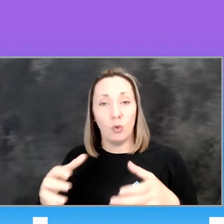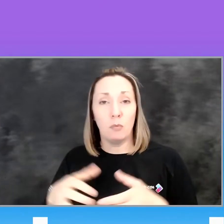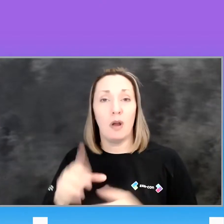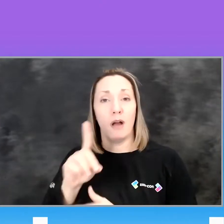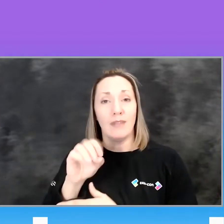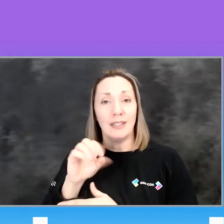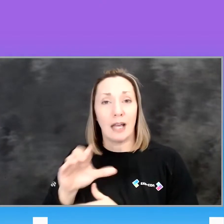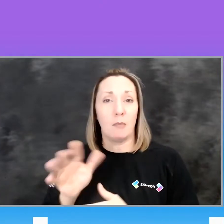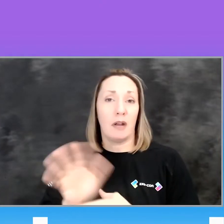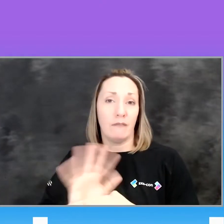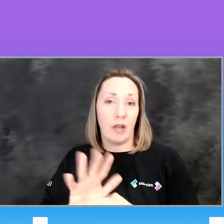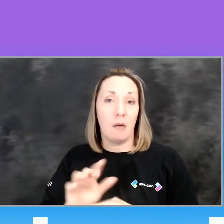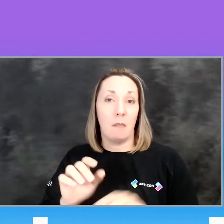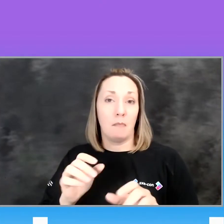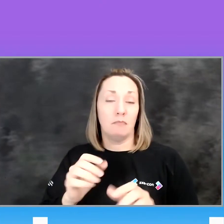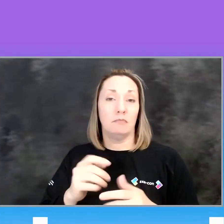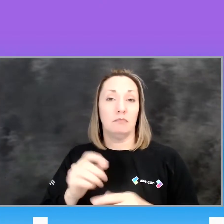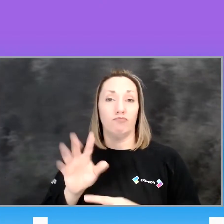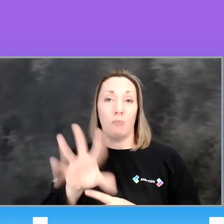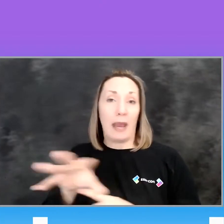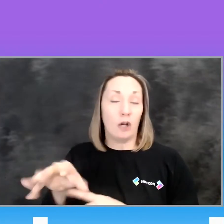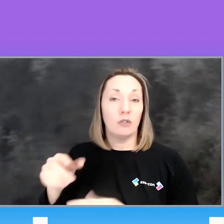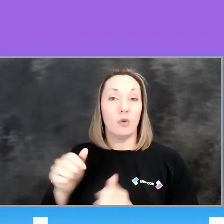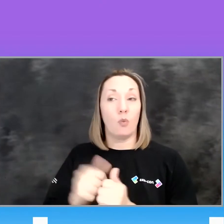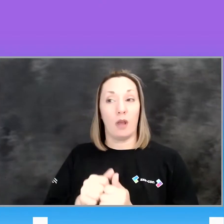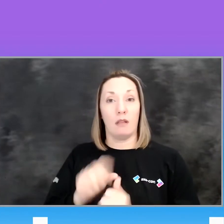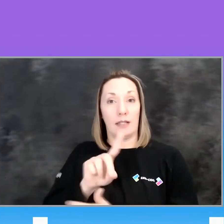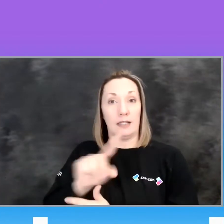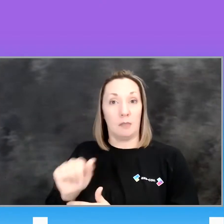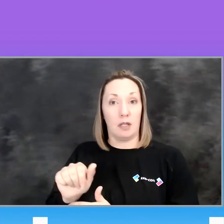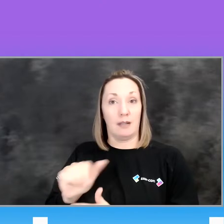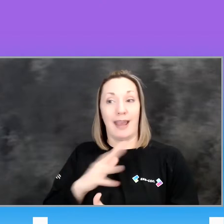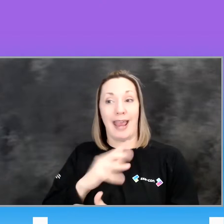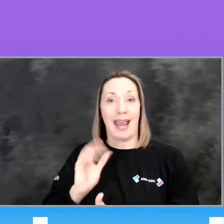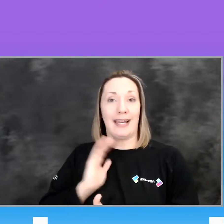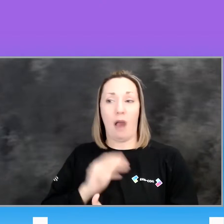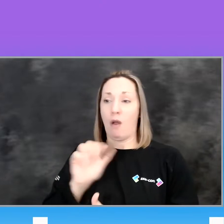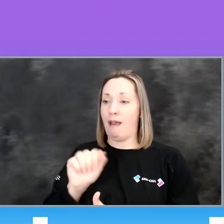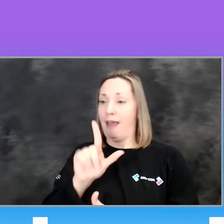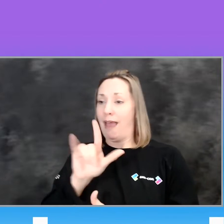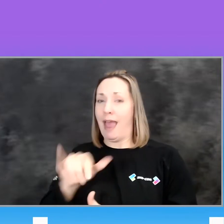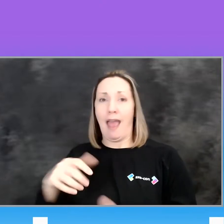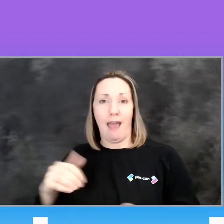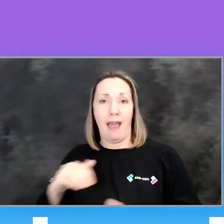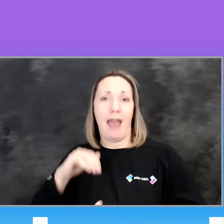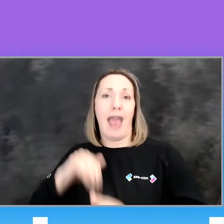of documentary filmmakers with disabilities and our allies. And